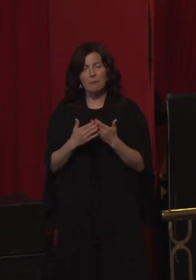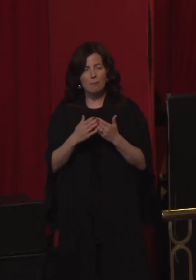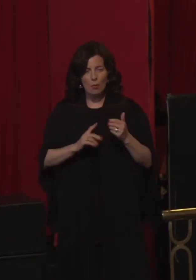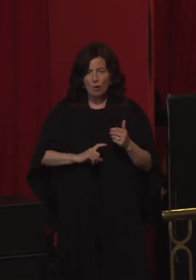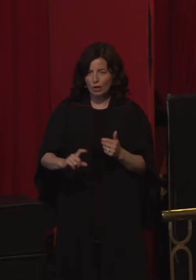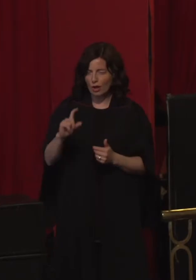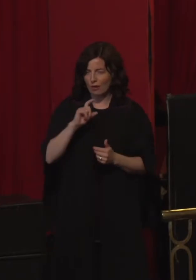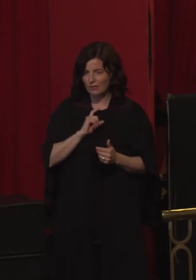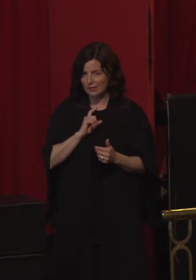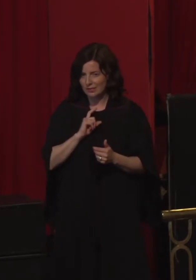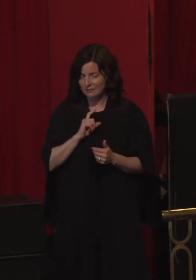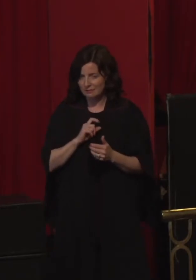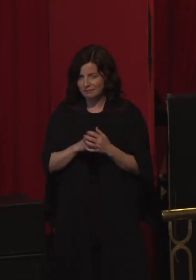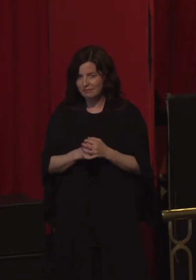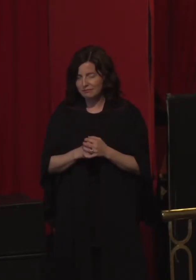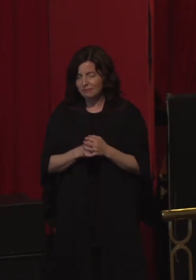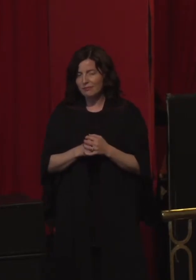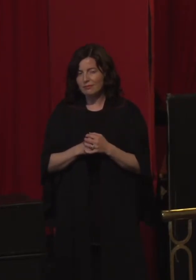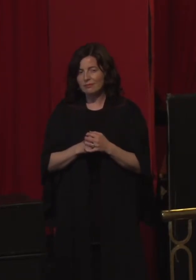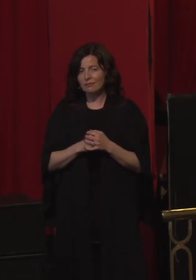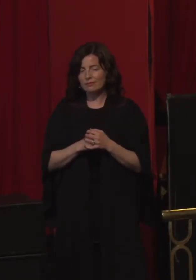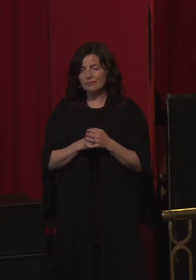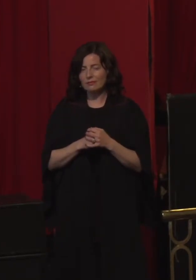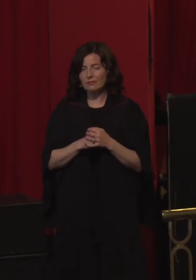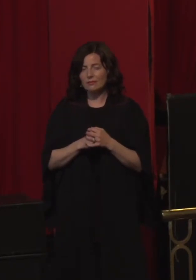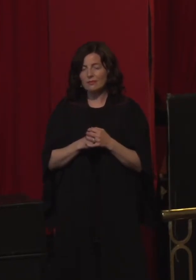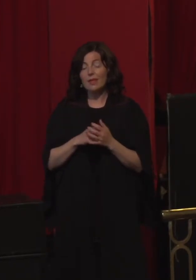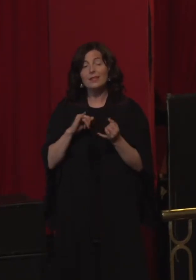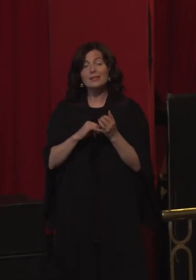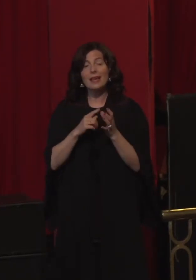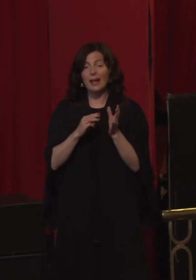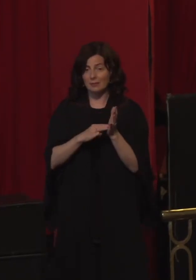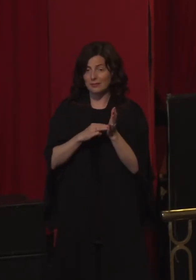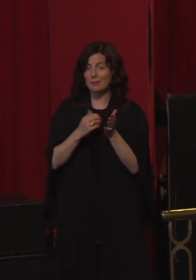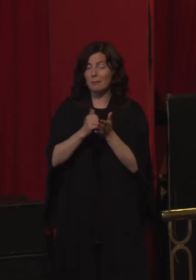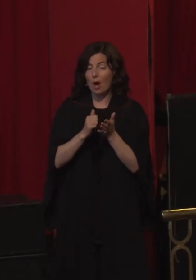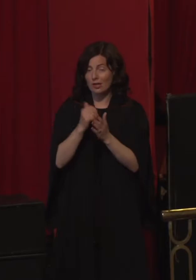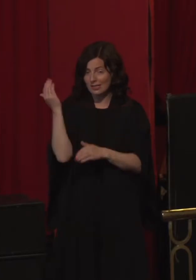Jim Williams's typography critique, Sam's marketing lectures, Richard's industry knowledge